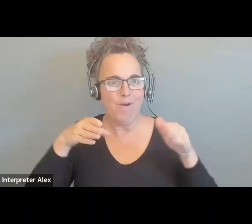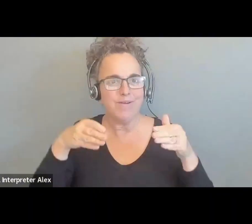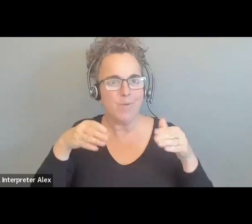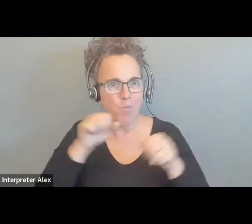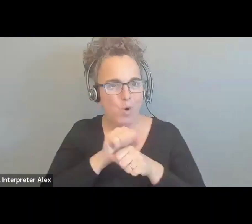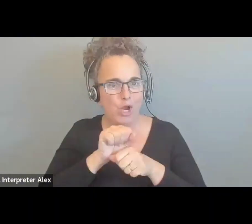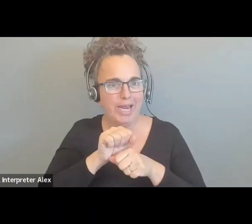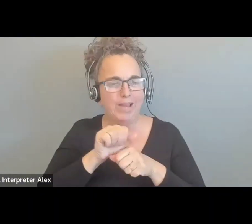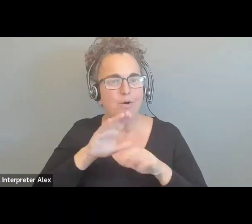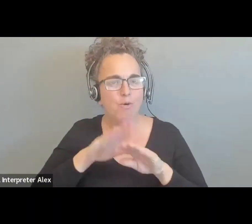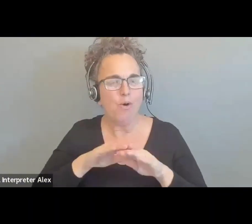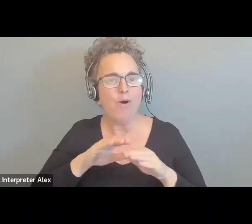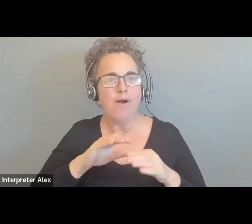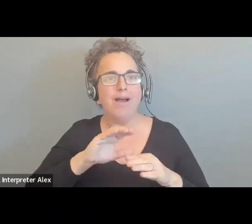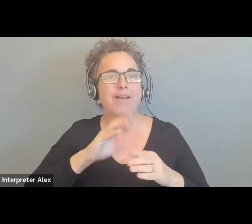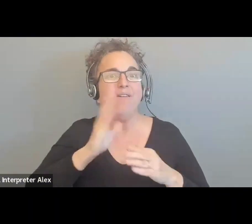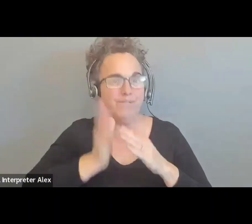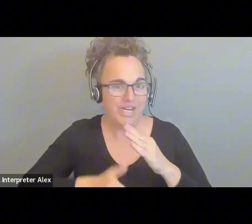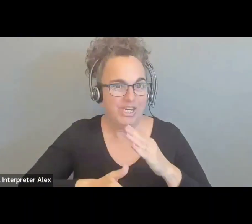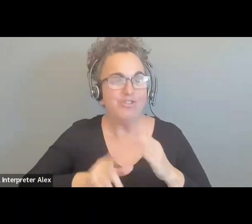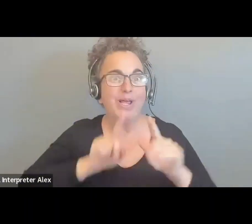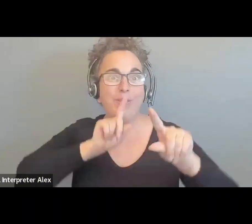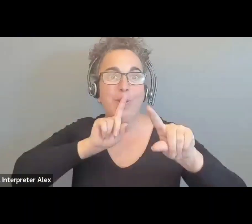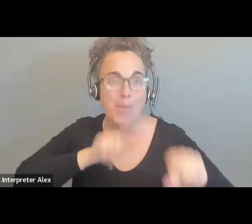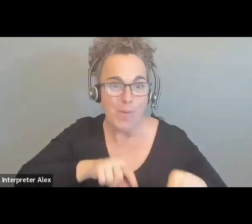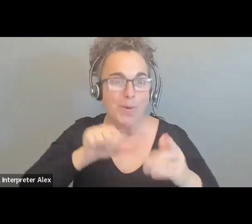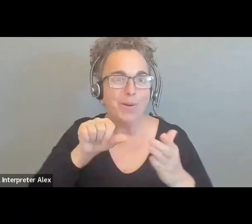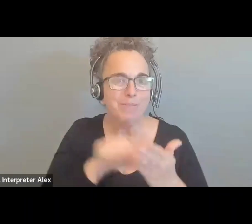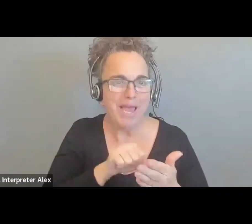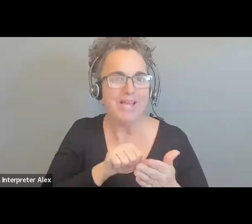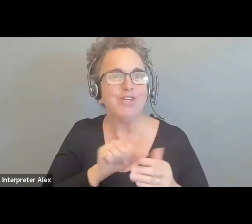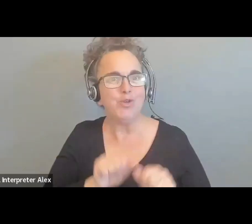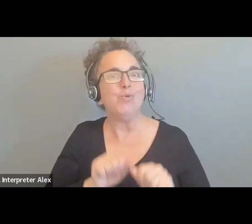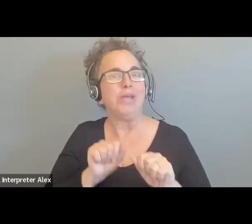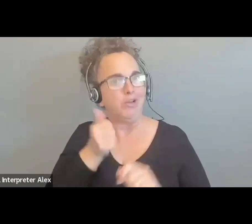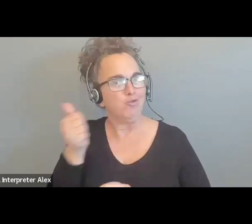ordering page such that someone could actually order a set of the tactile coding blocks.